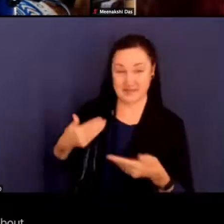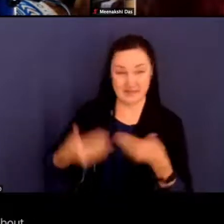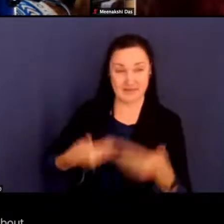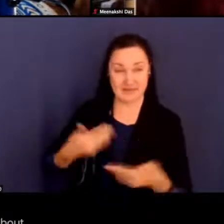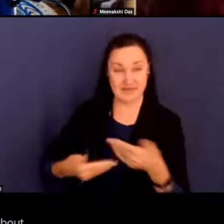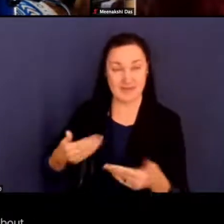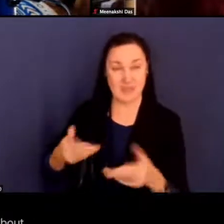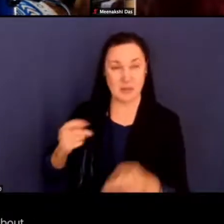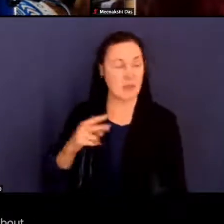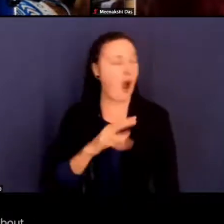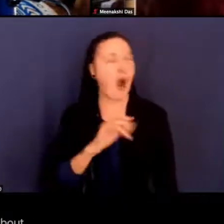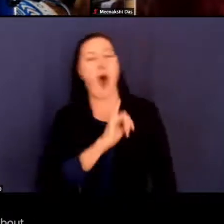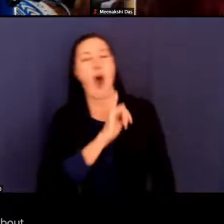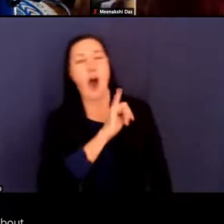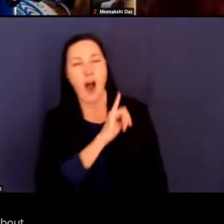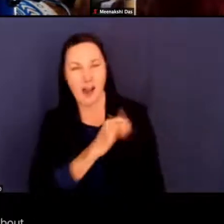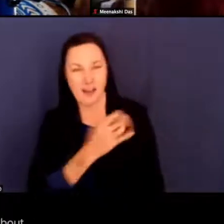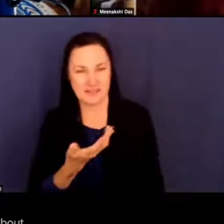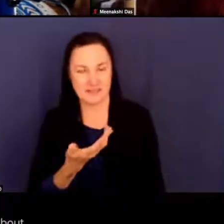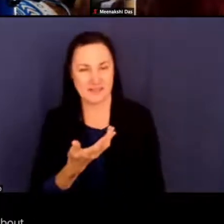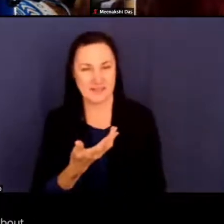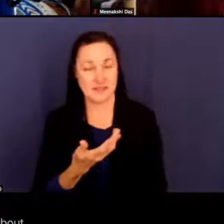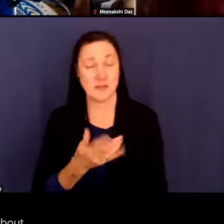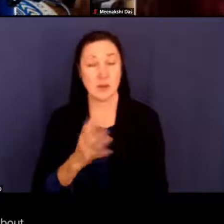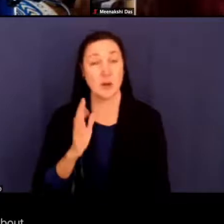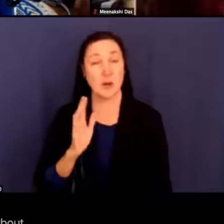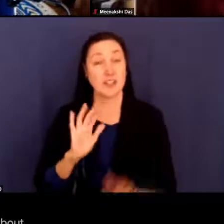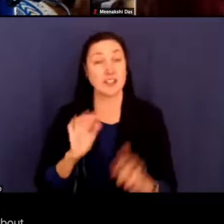those are challenges but they are also really exciting when we can overcome them.